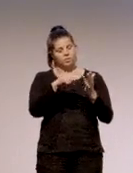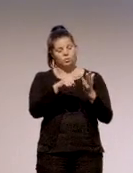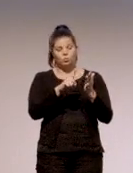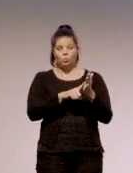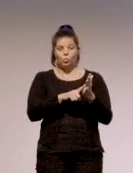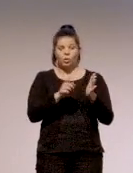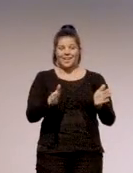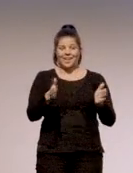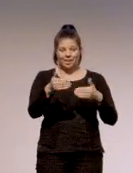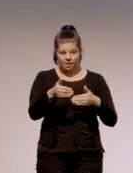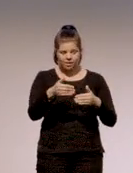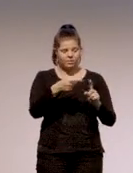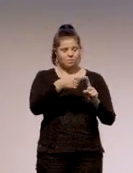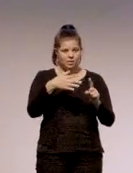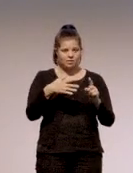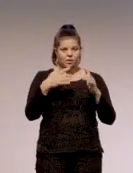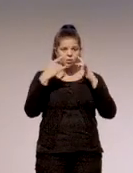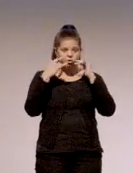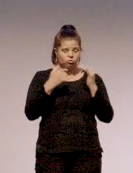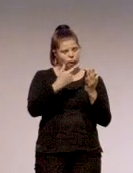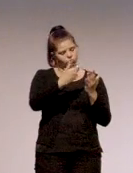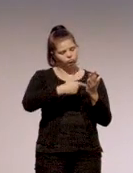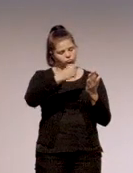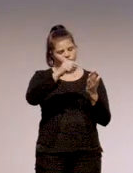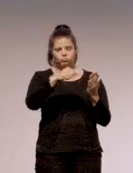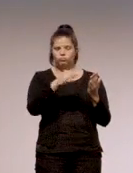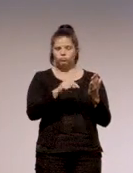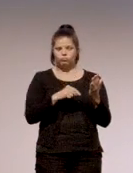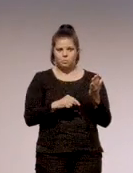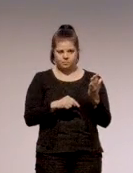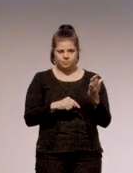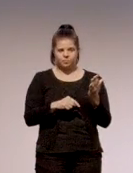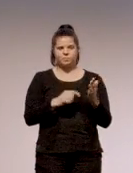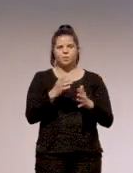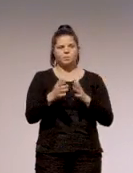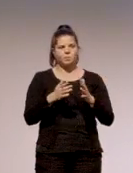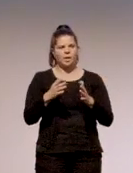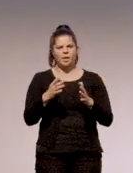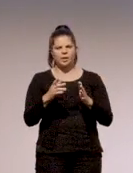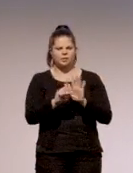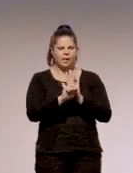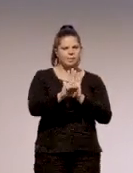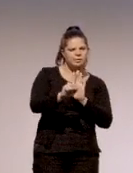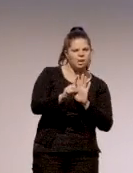checklists for specific roles. It allows ambassadors of accessibility to go and have meaningful conversations around specific role types.